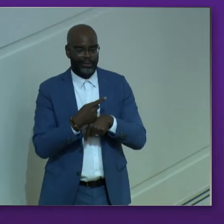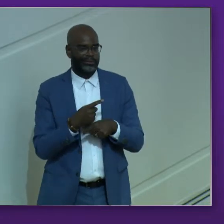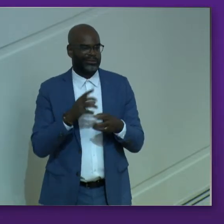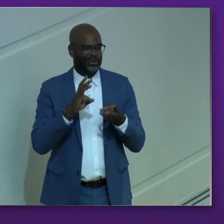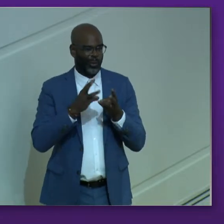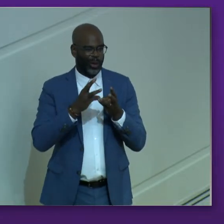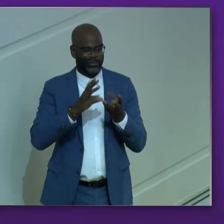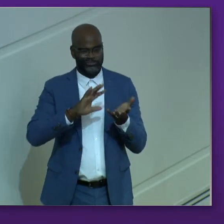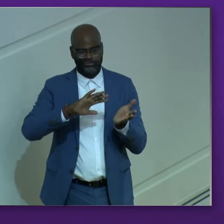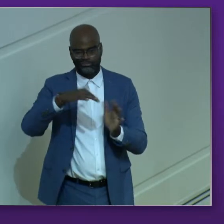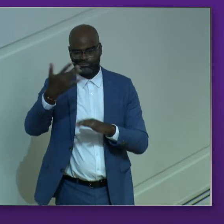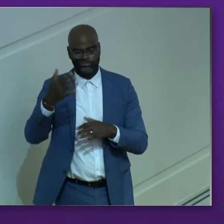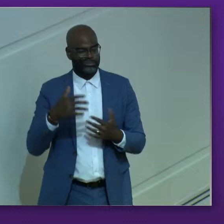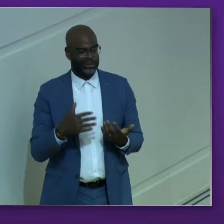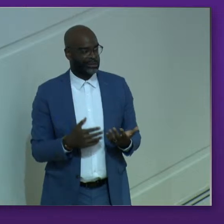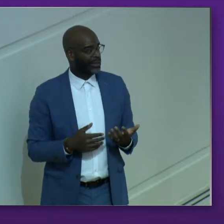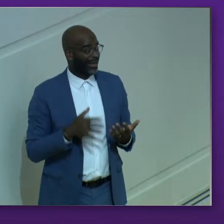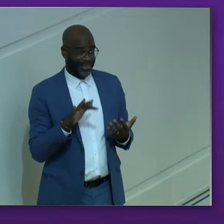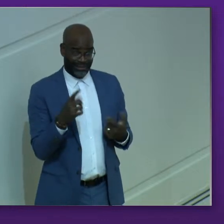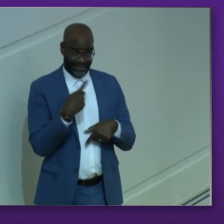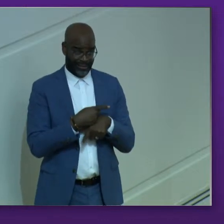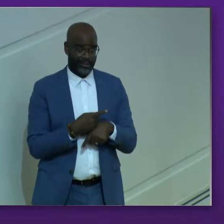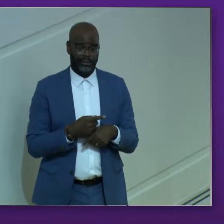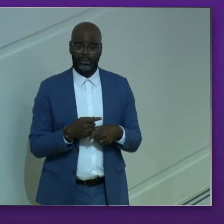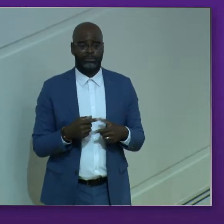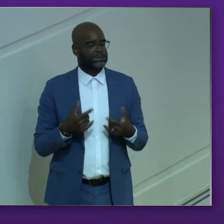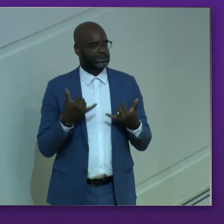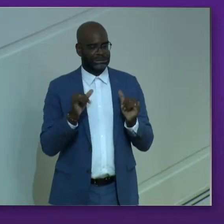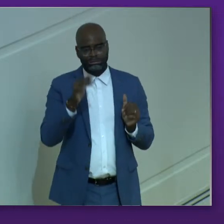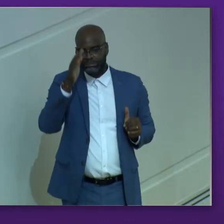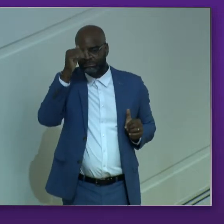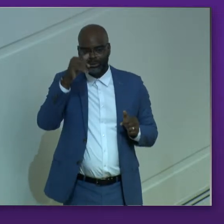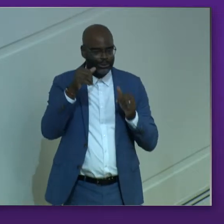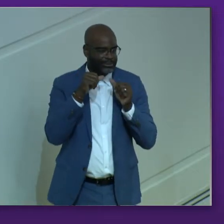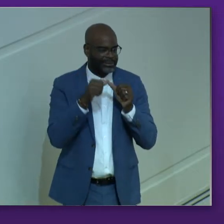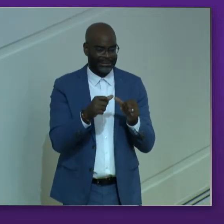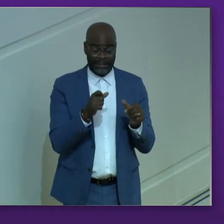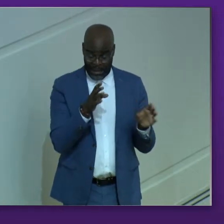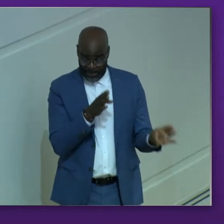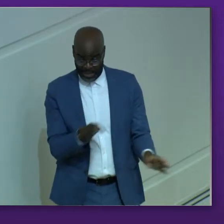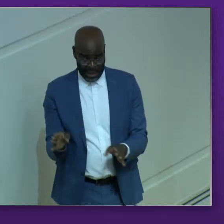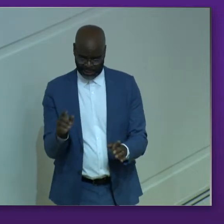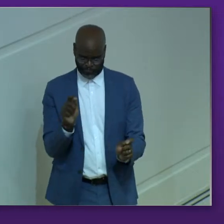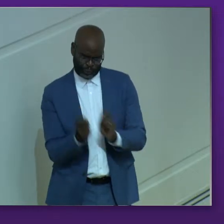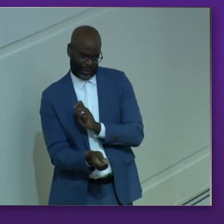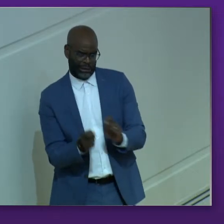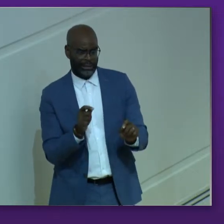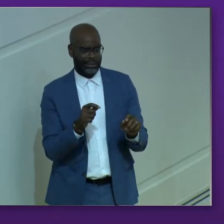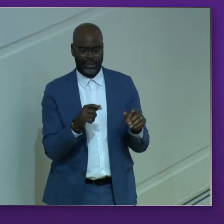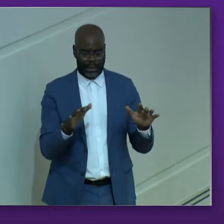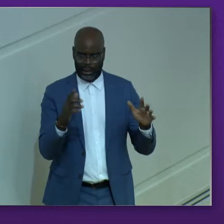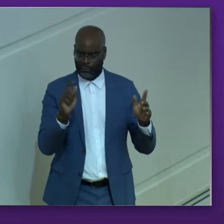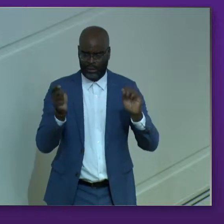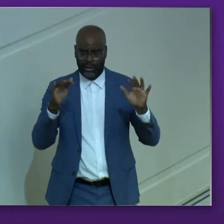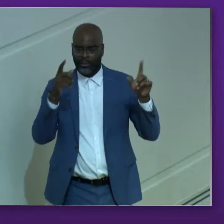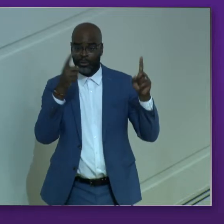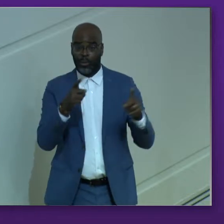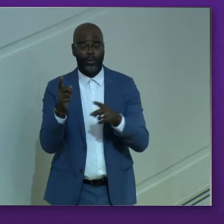EARNED MERIT BADGES. WITH DOZENS OF FACULTY AND STAFF